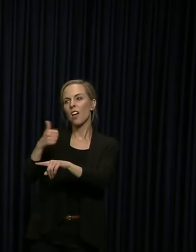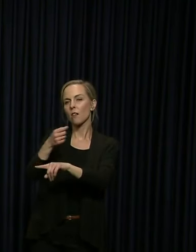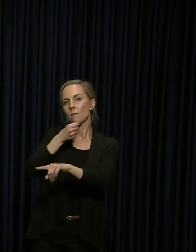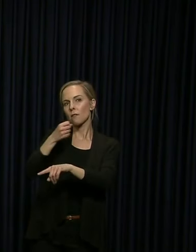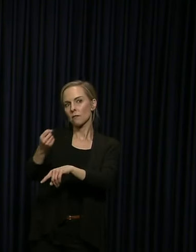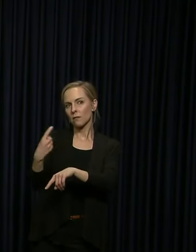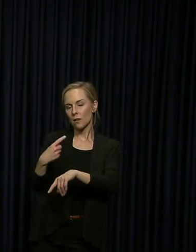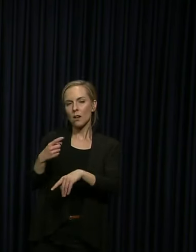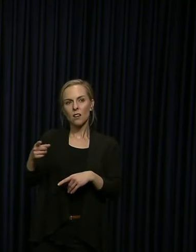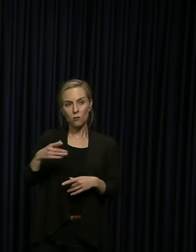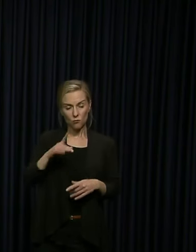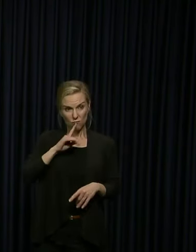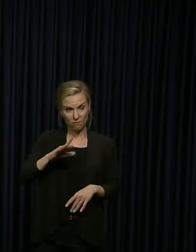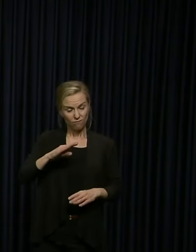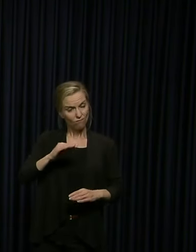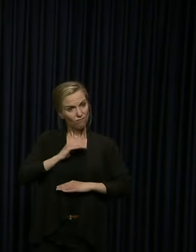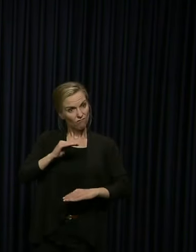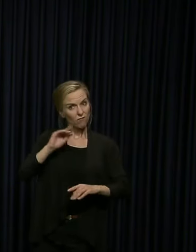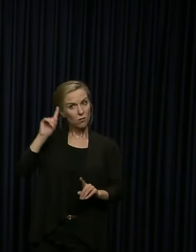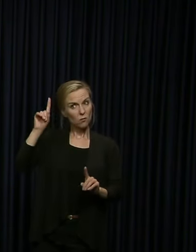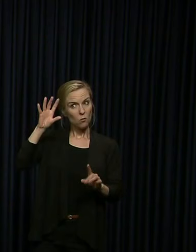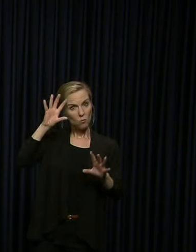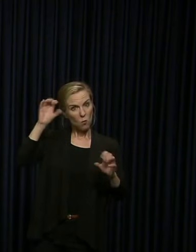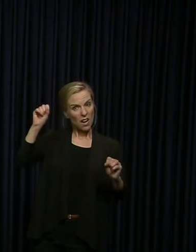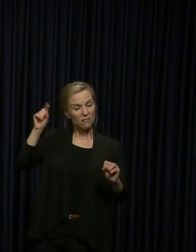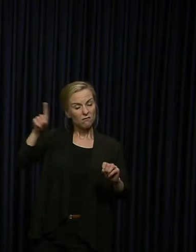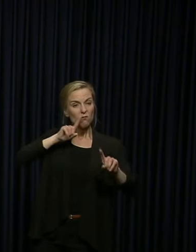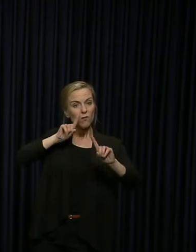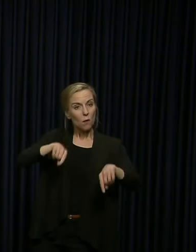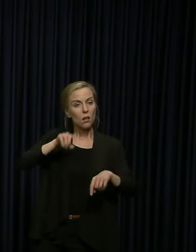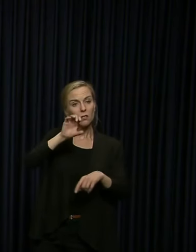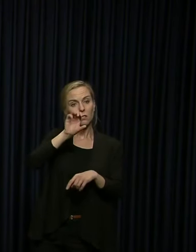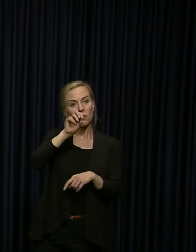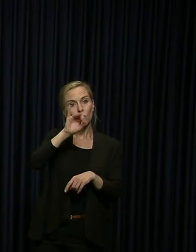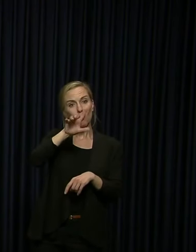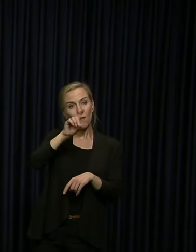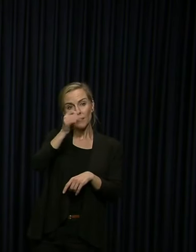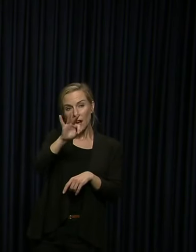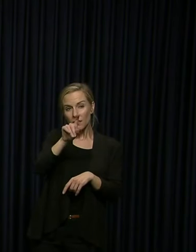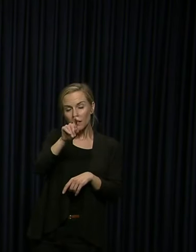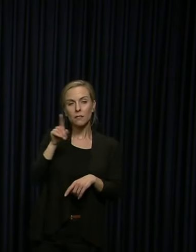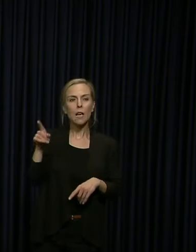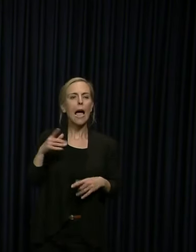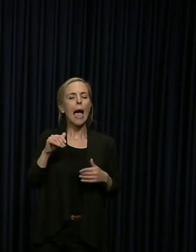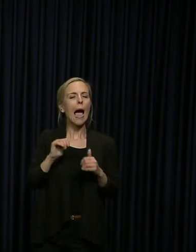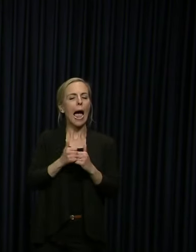SO ON THE CHURCH ISSUE, SOME